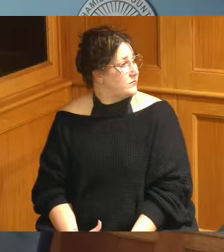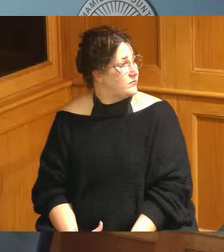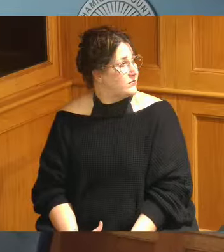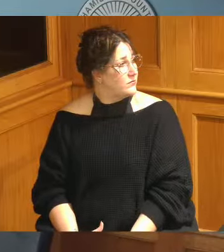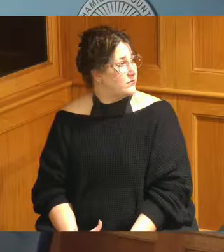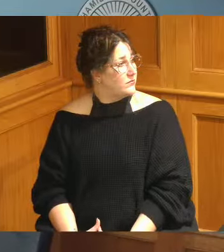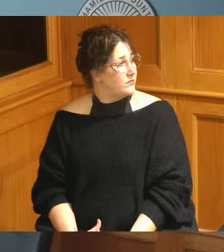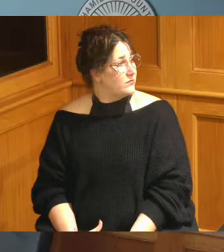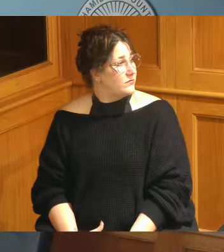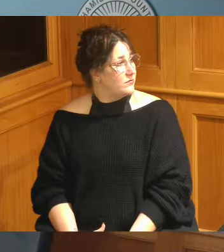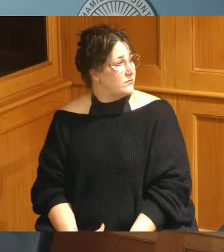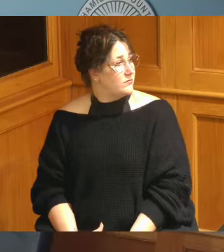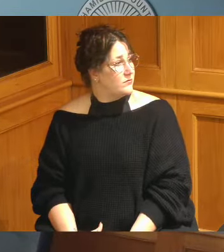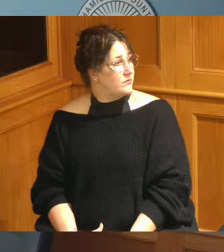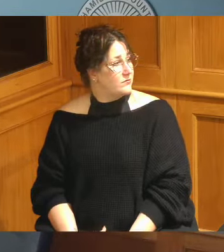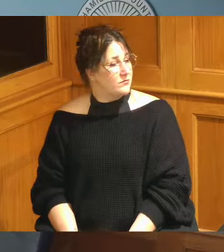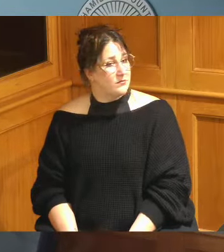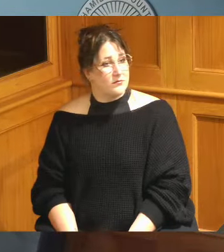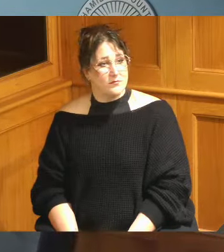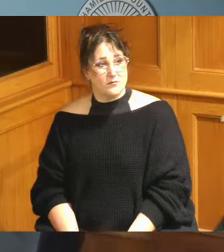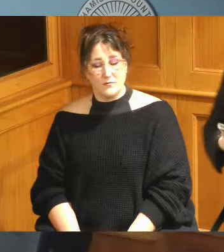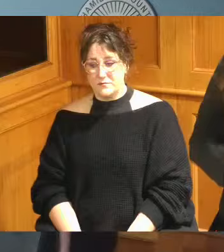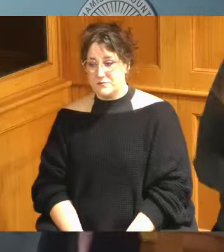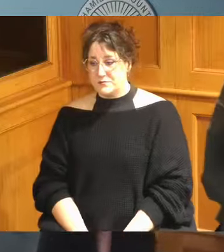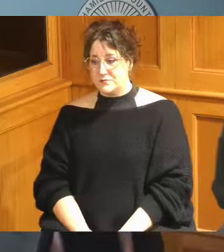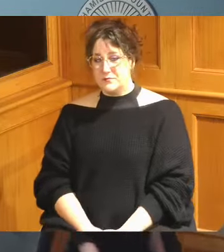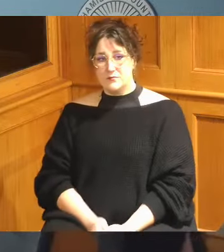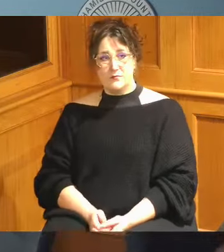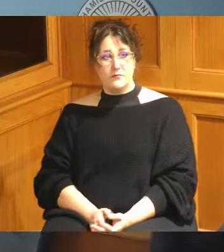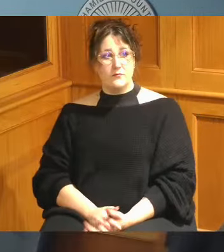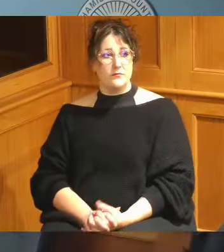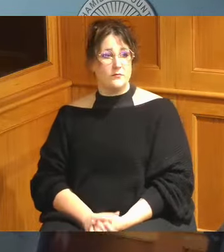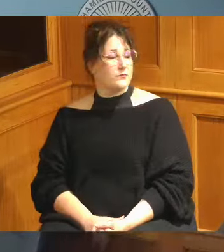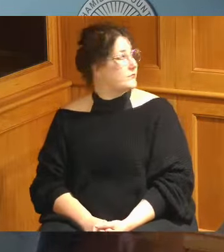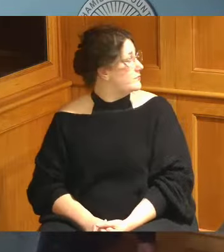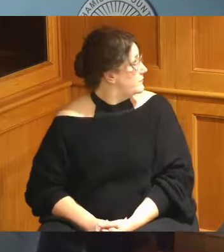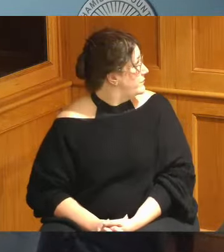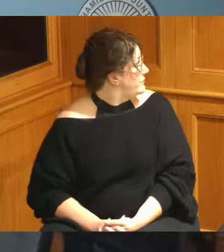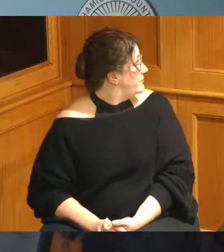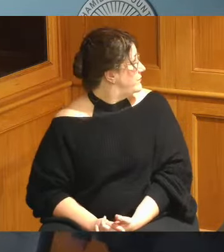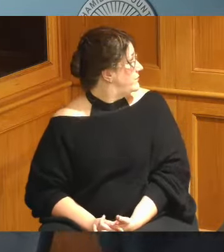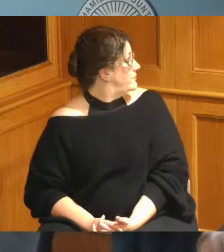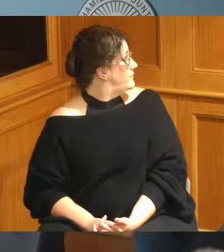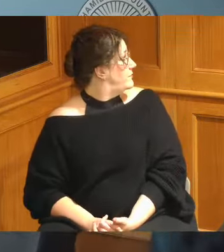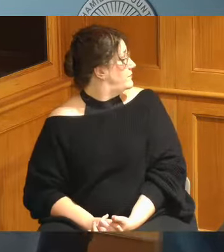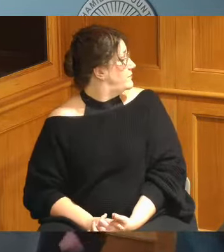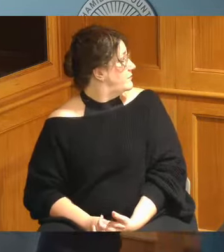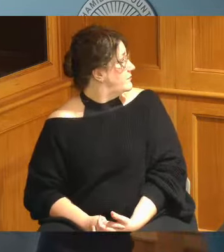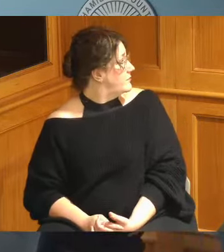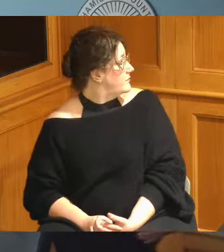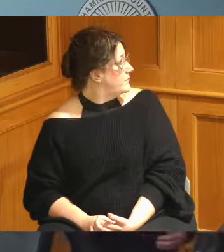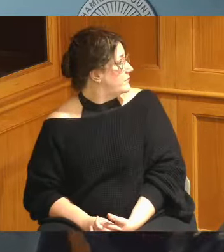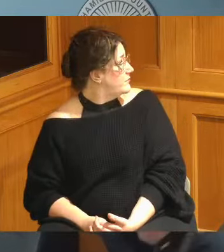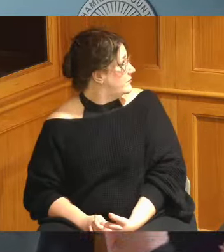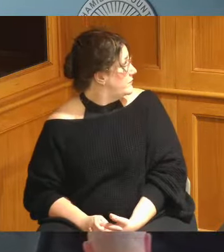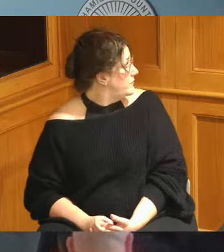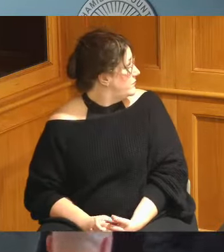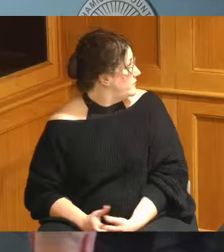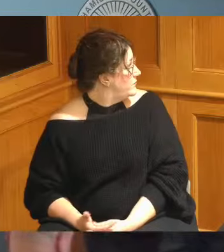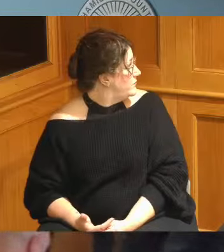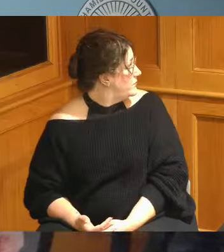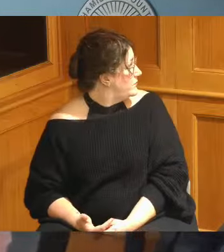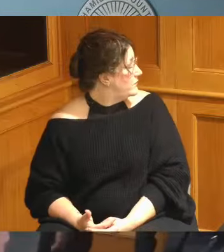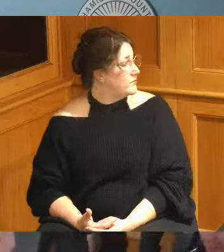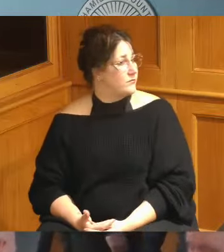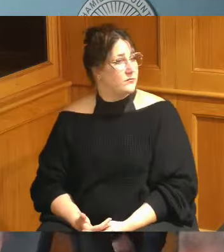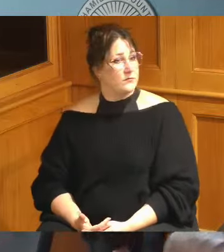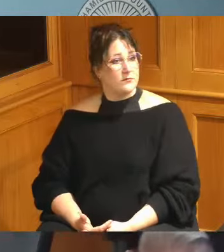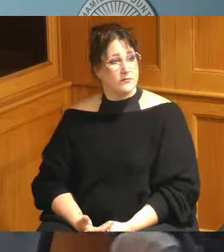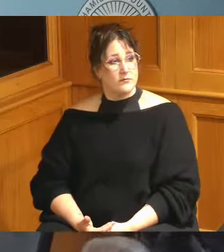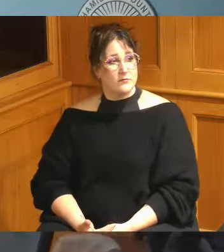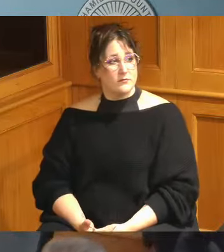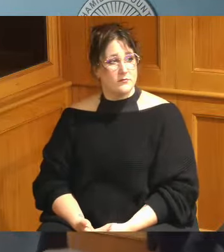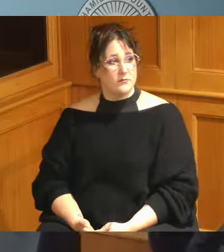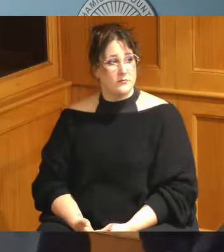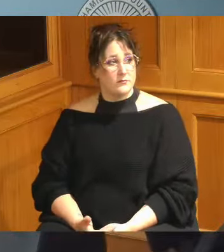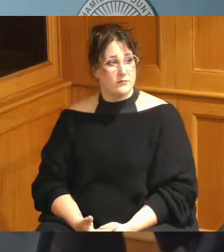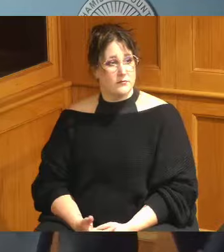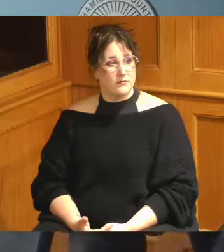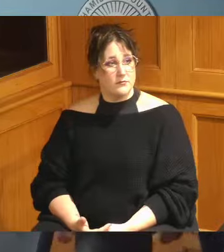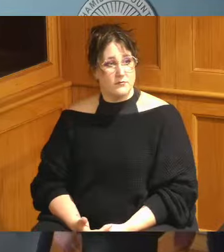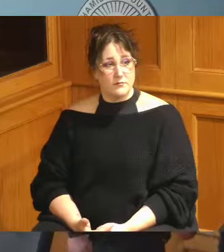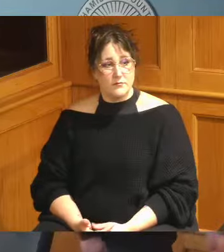Thank you. Thank you. Is that going to be an